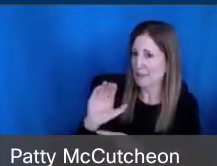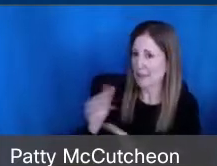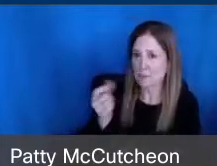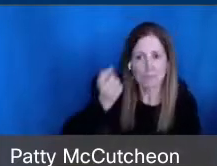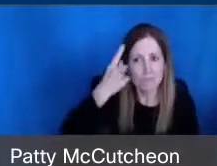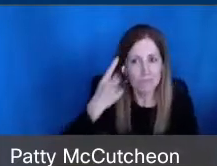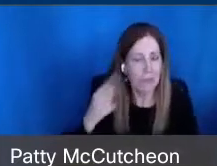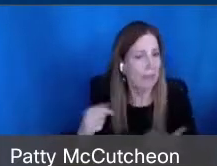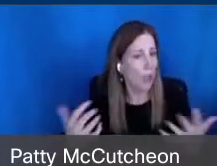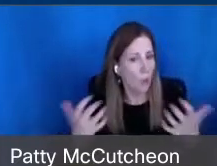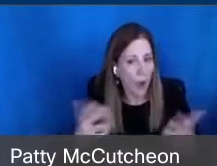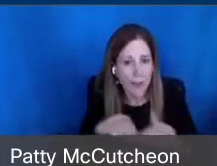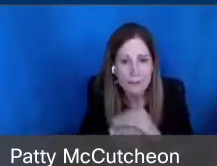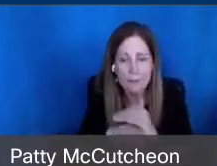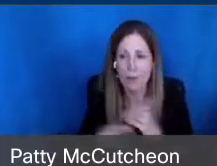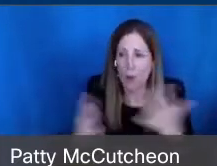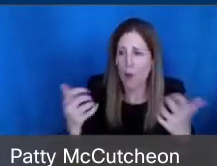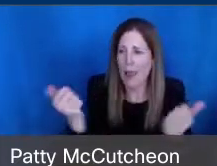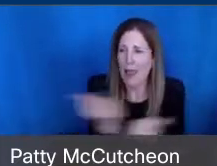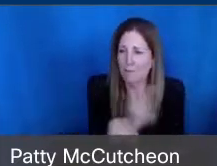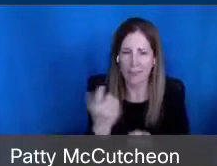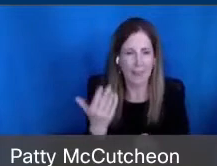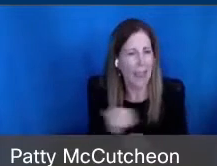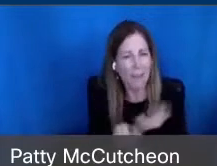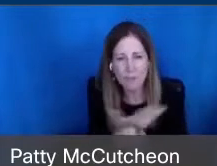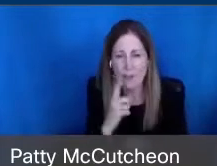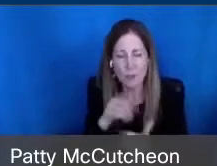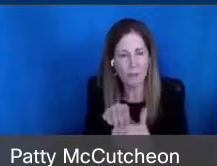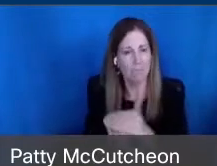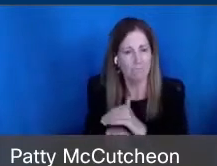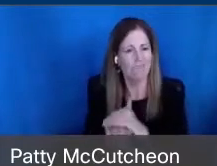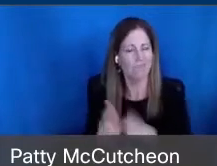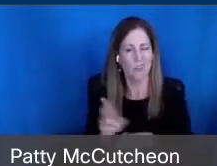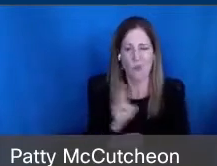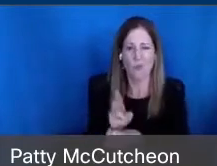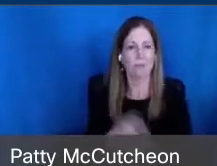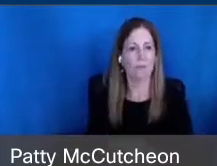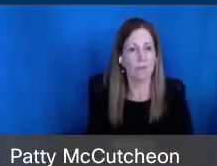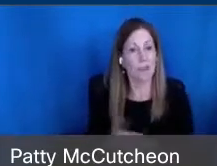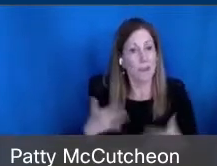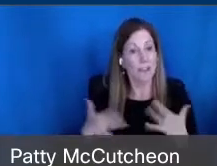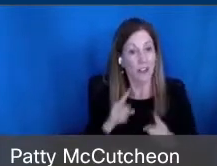and everything to be usable. So I'm really excited to talk to Chris and Elly today about what they did